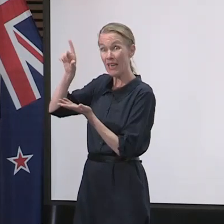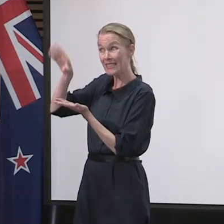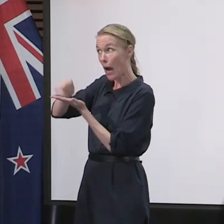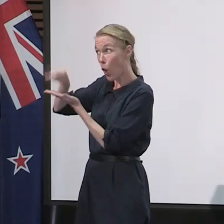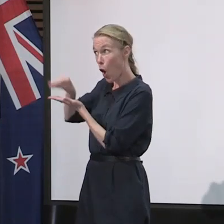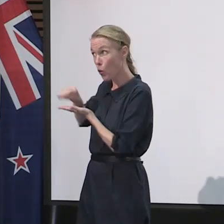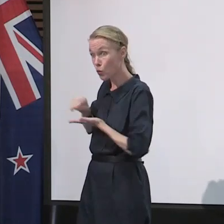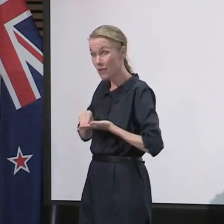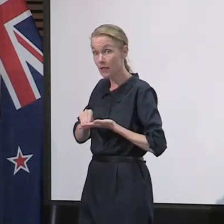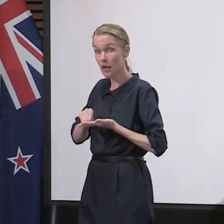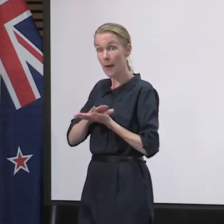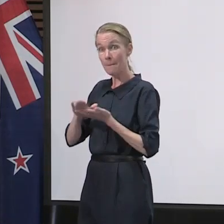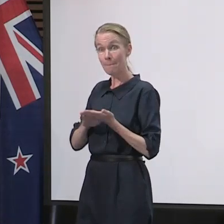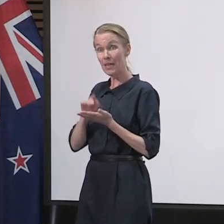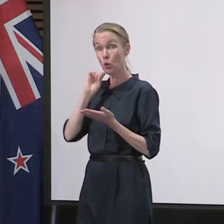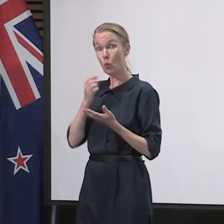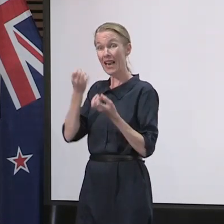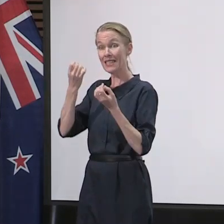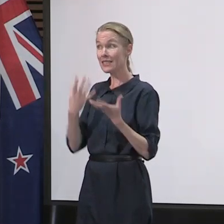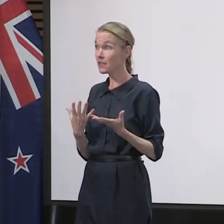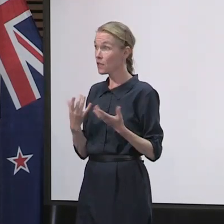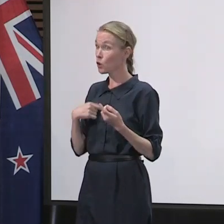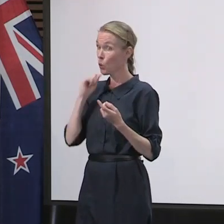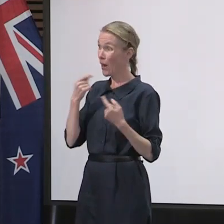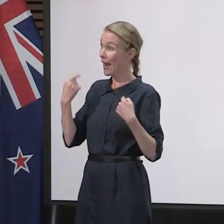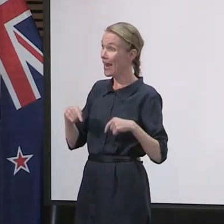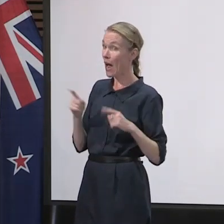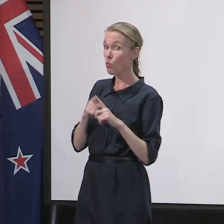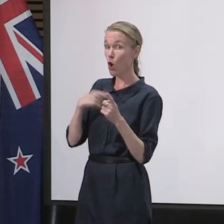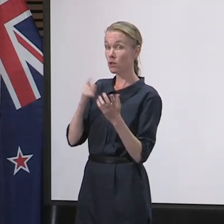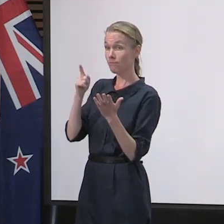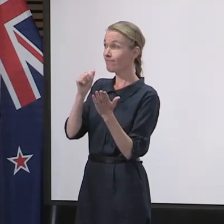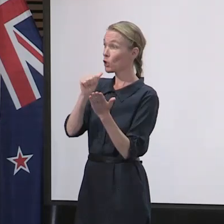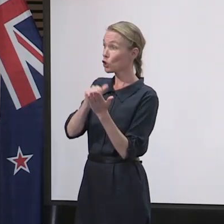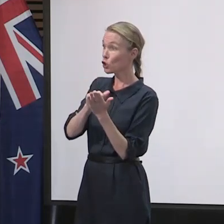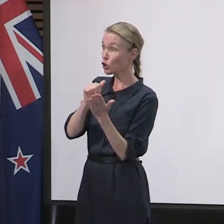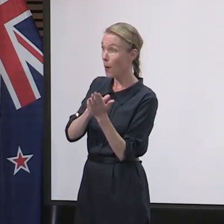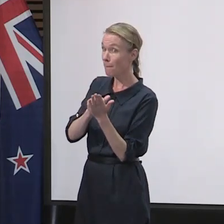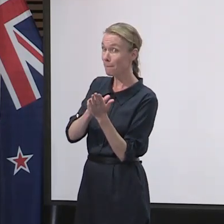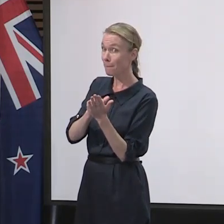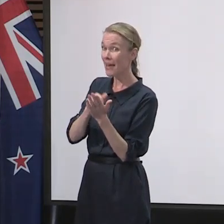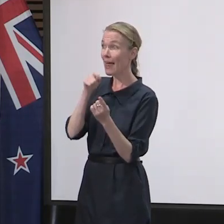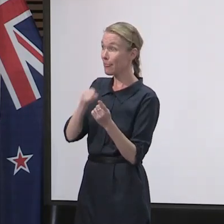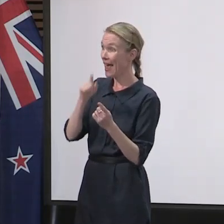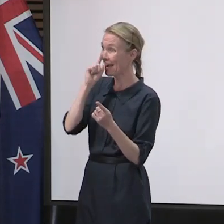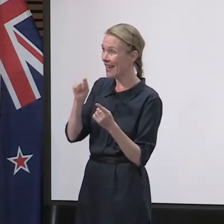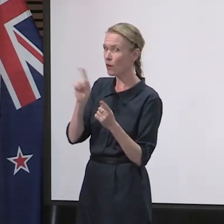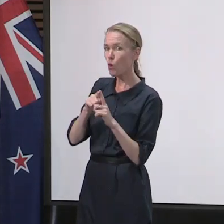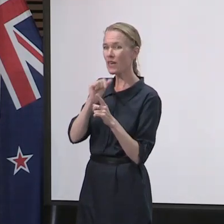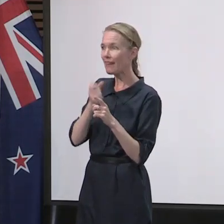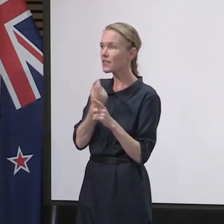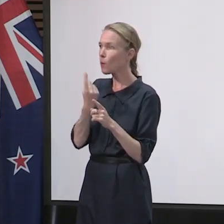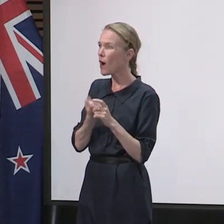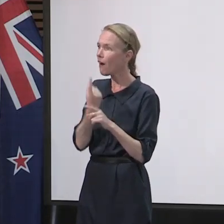it becomes easier for people